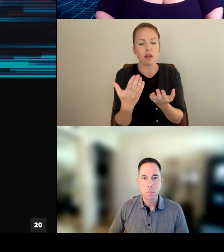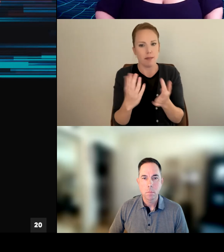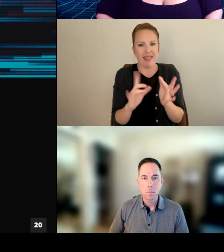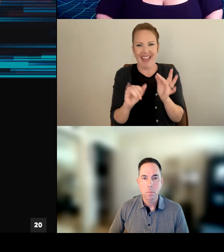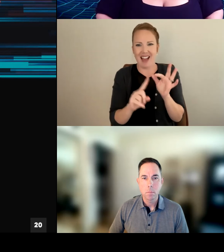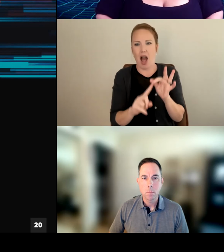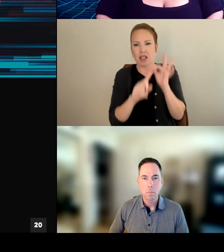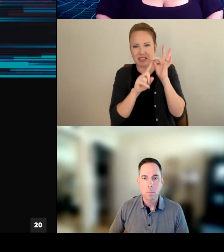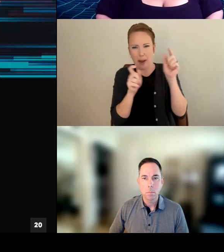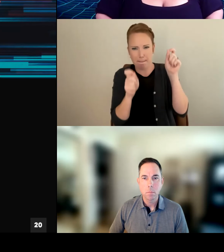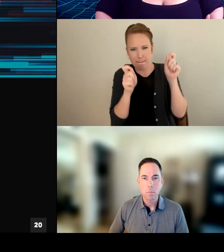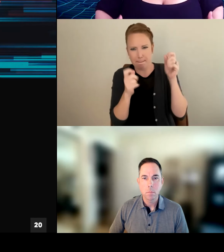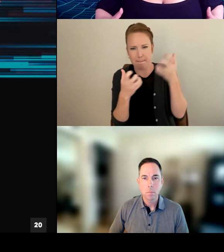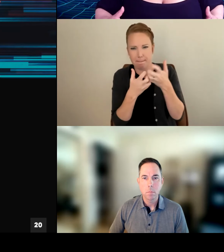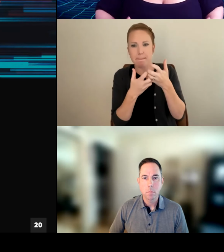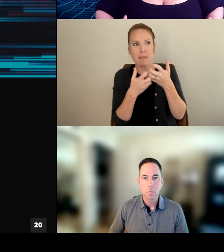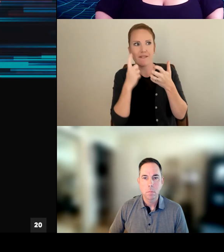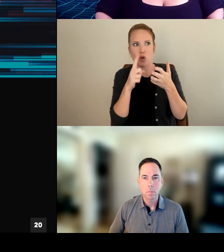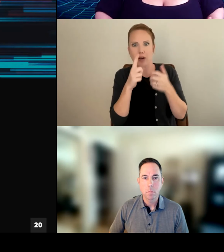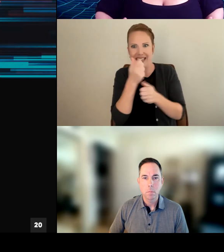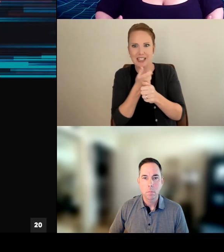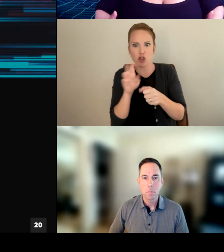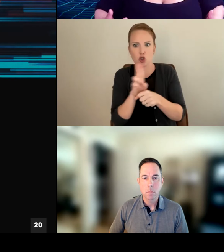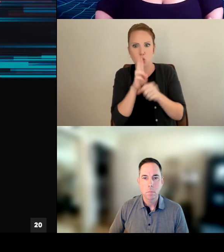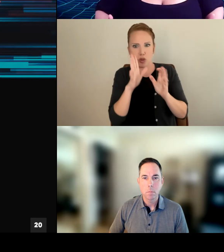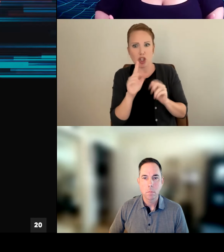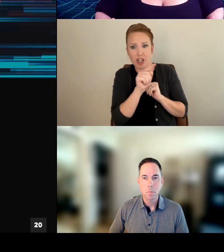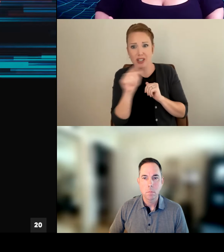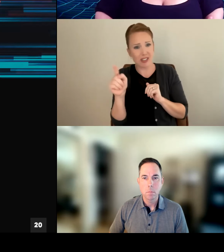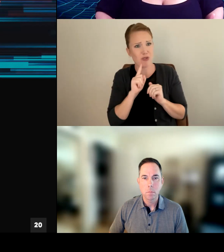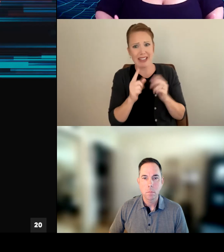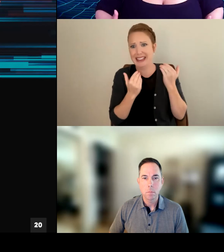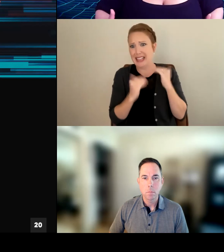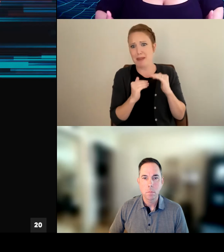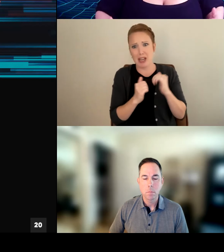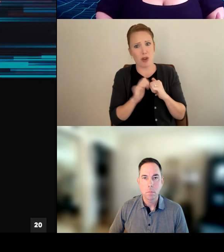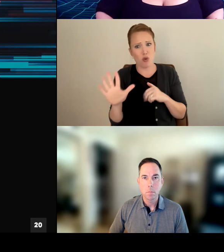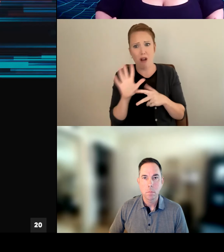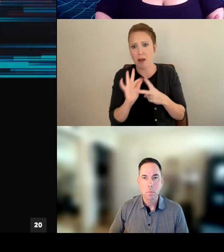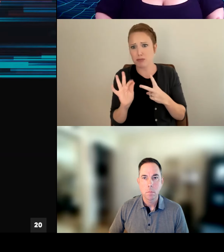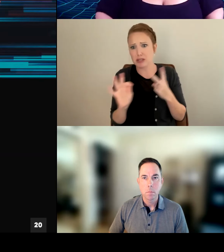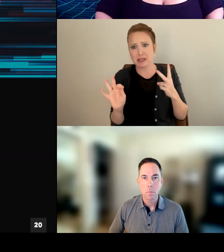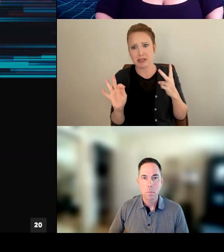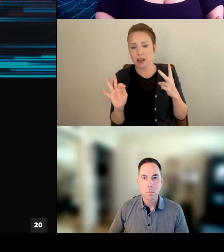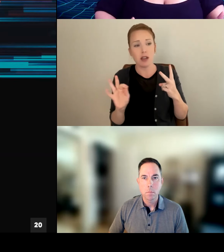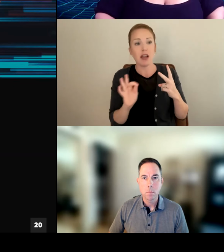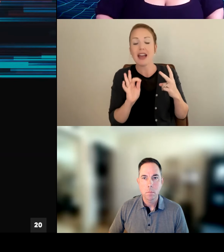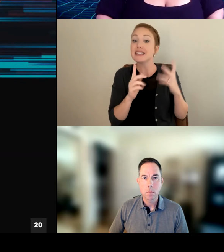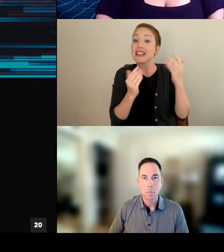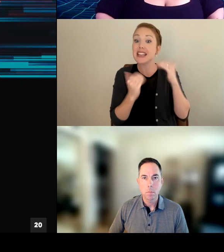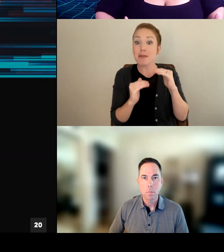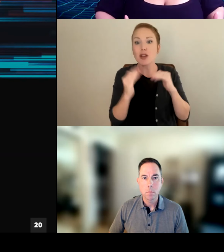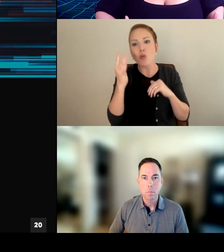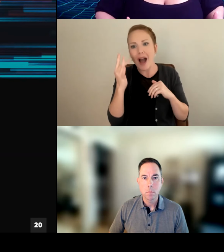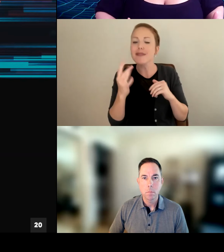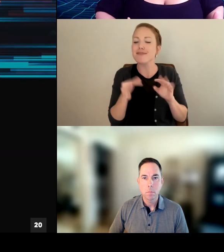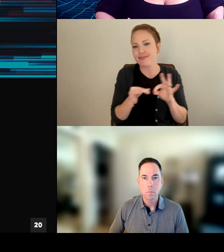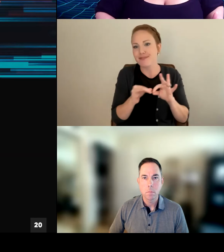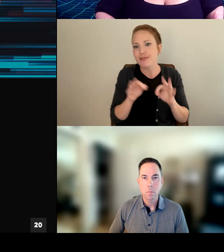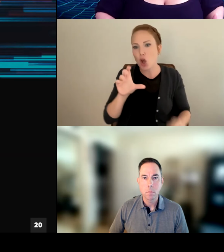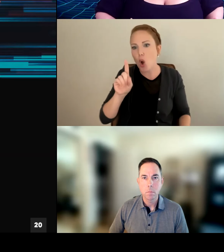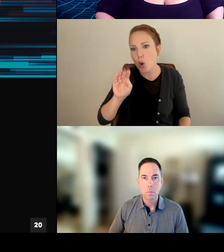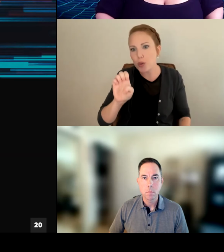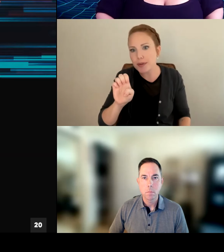customized for a user. It's very sad. Limitations are kind of because of code. And how you have